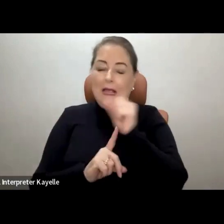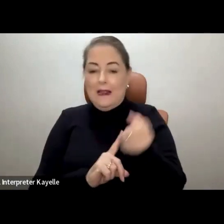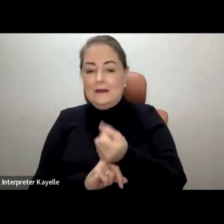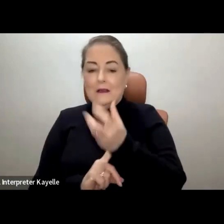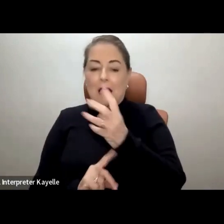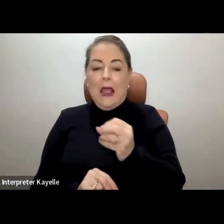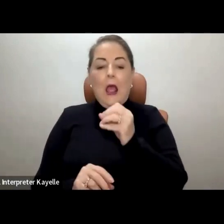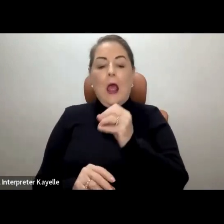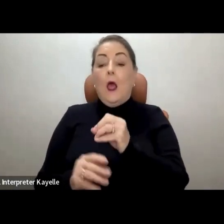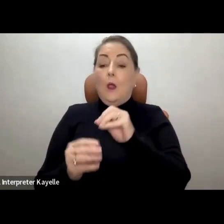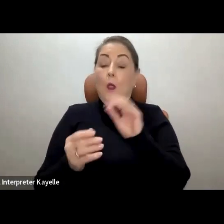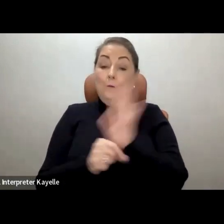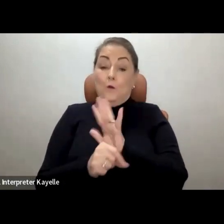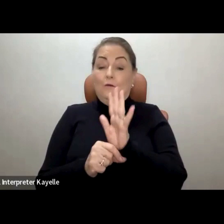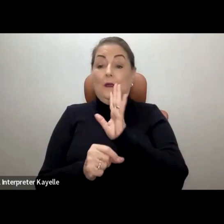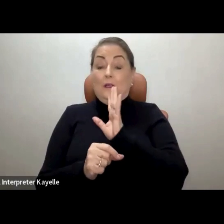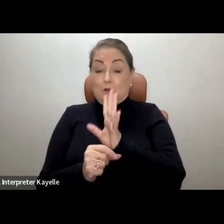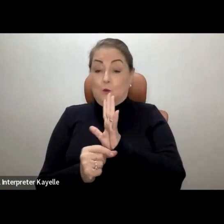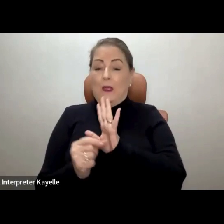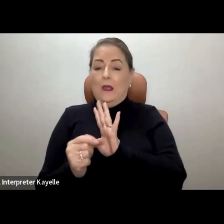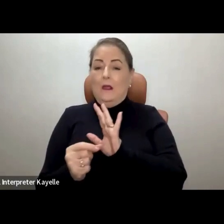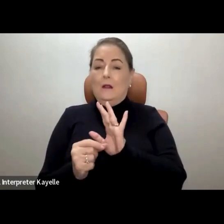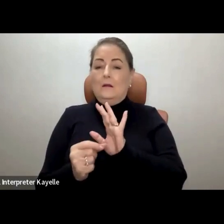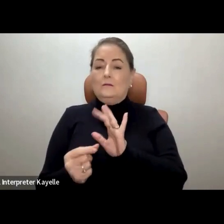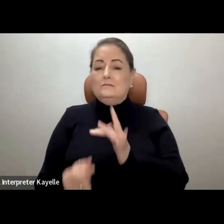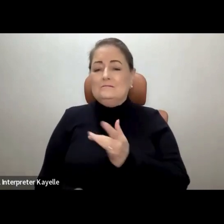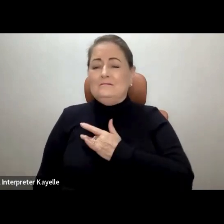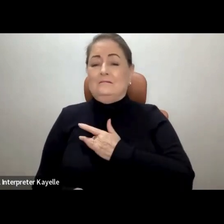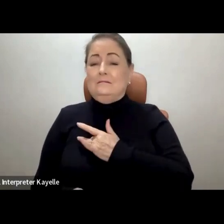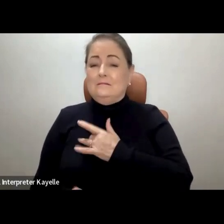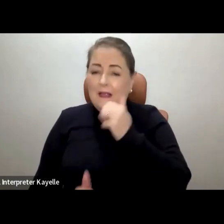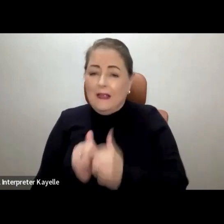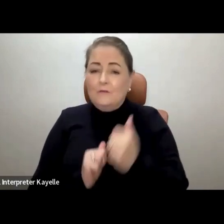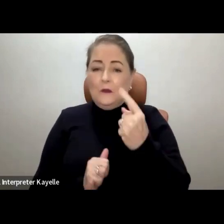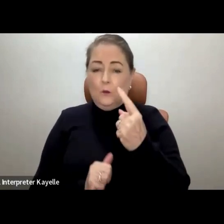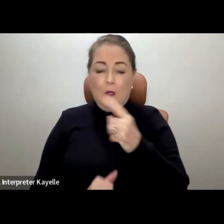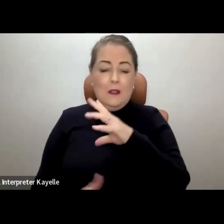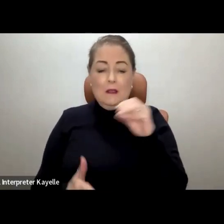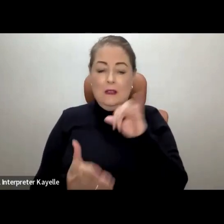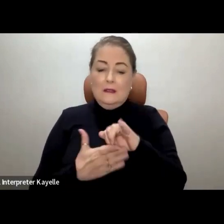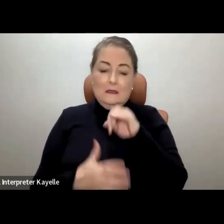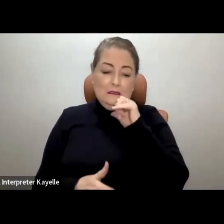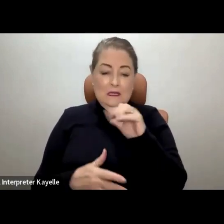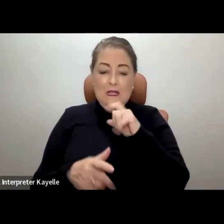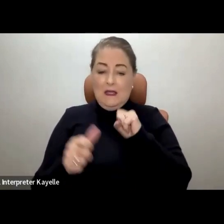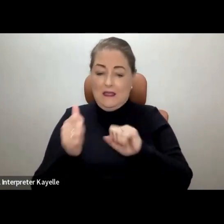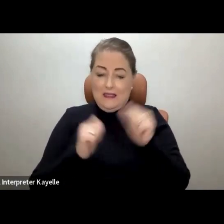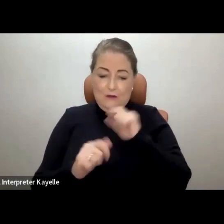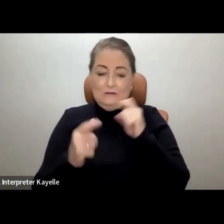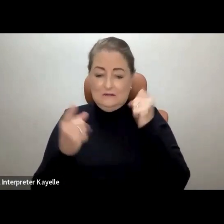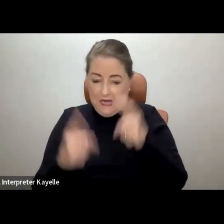absolutely everyone. But here we chose a location that was not a traditional theatrical setting, it's happened to be then the